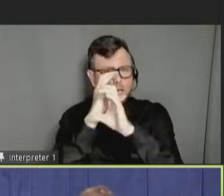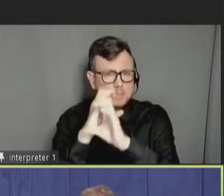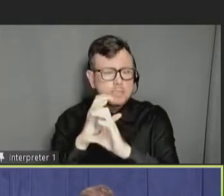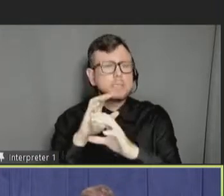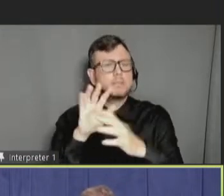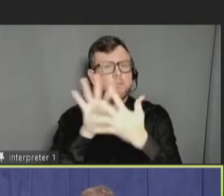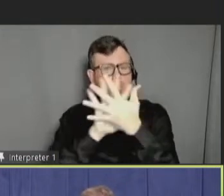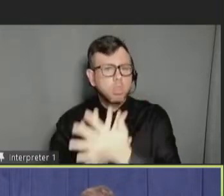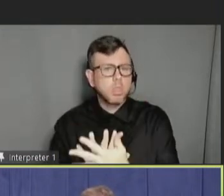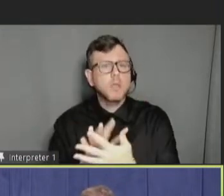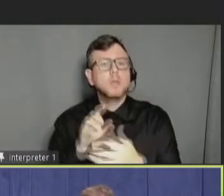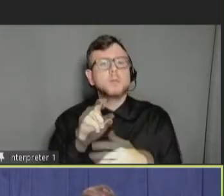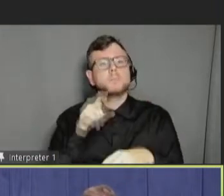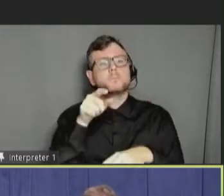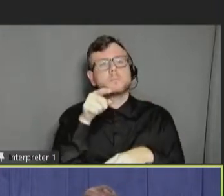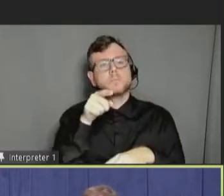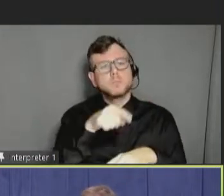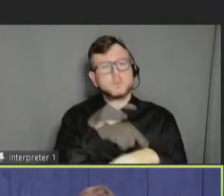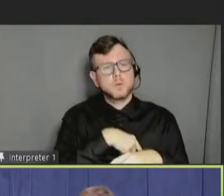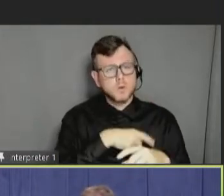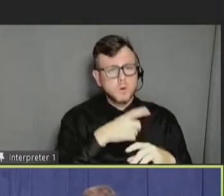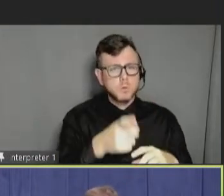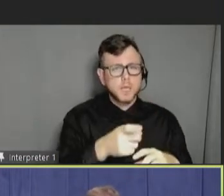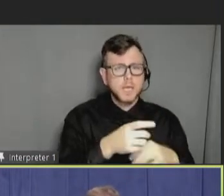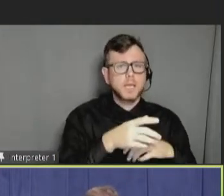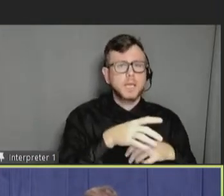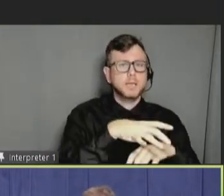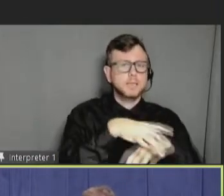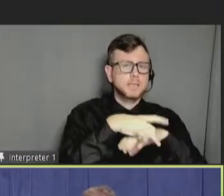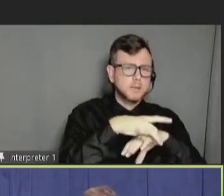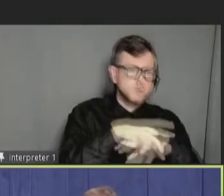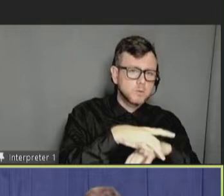community lens? What about the difference between cities and rural environments? That can be really